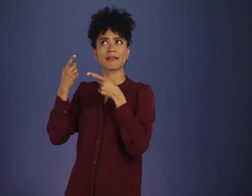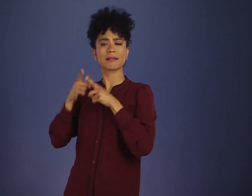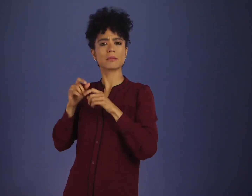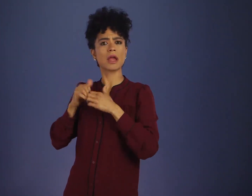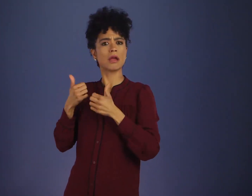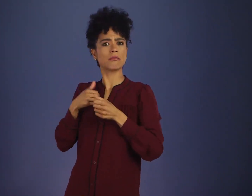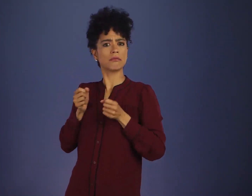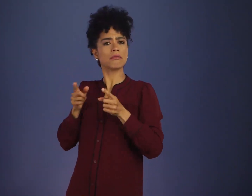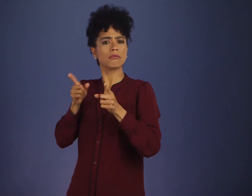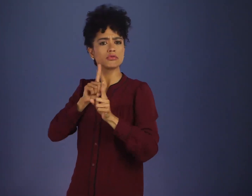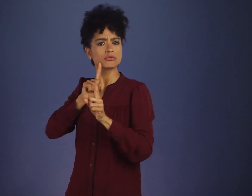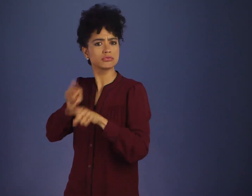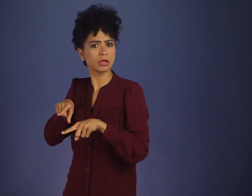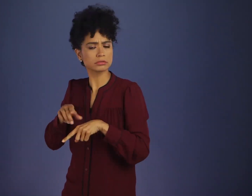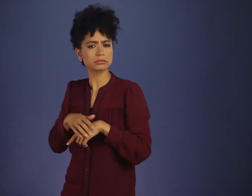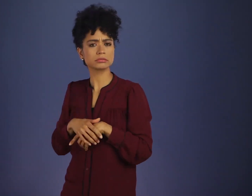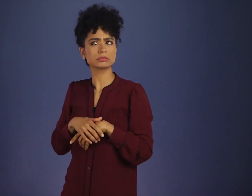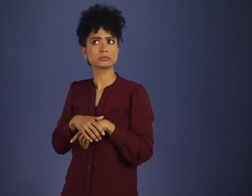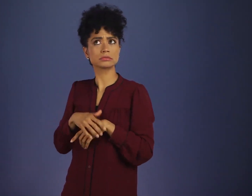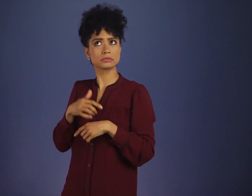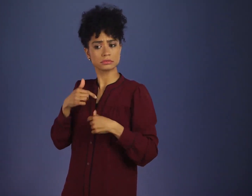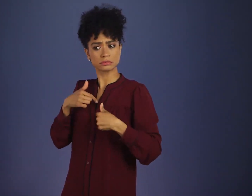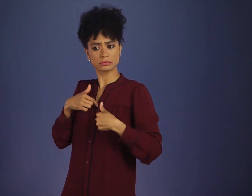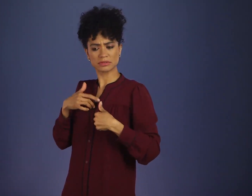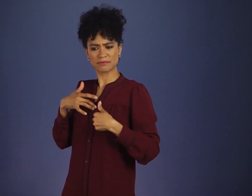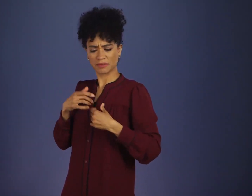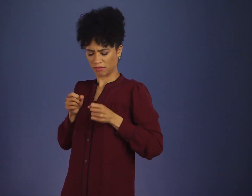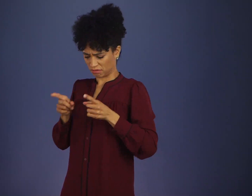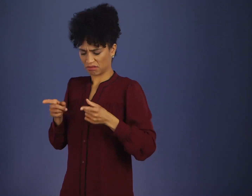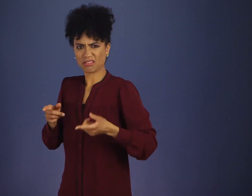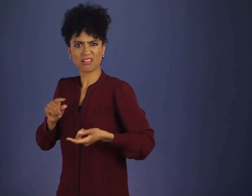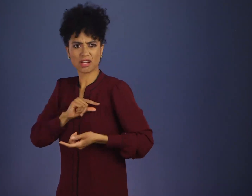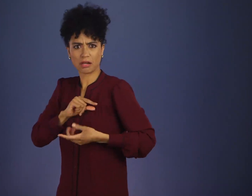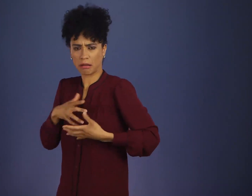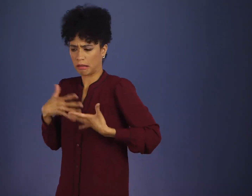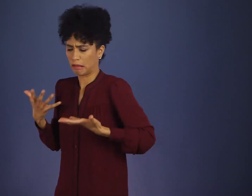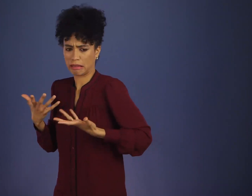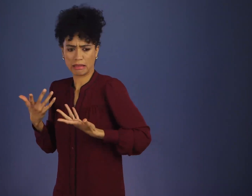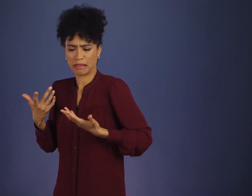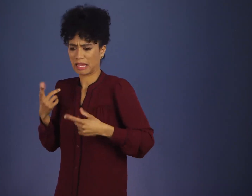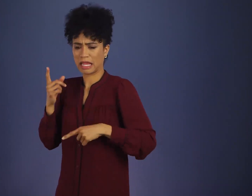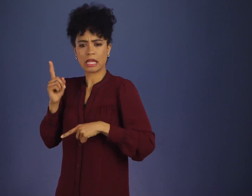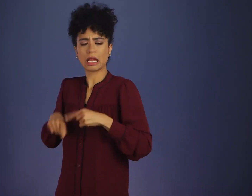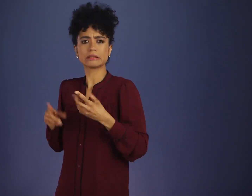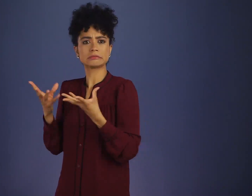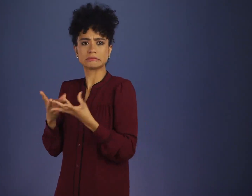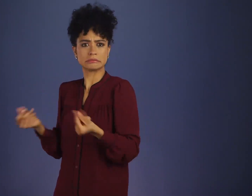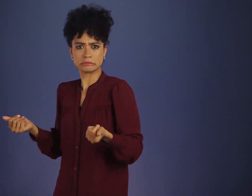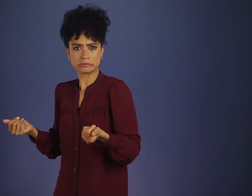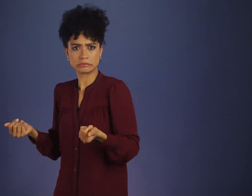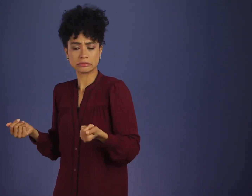Just how did I react to these situations at the time? Did I burn with a guilt that nothing could extinguish?